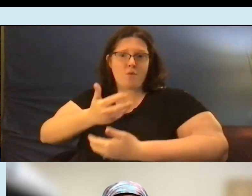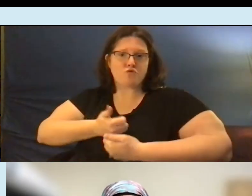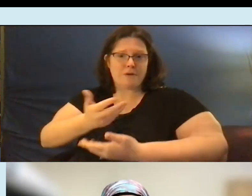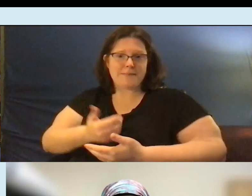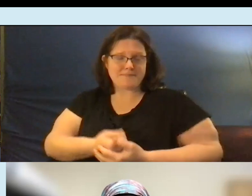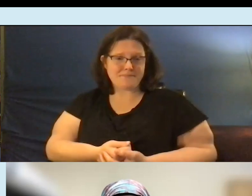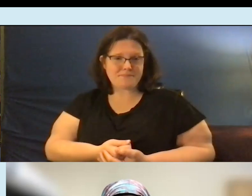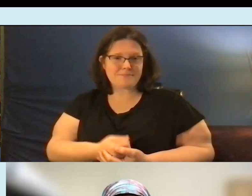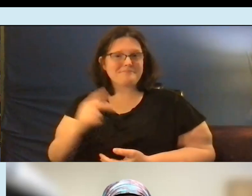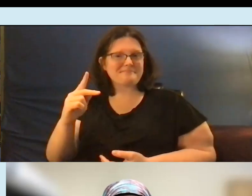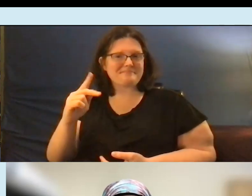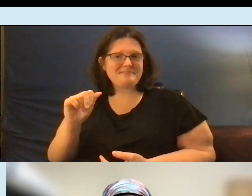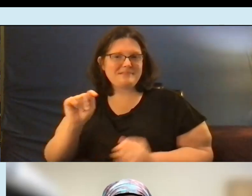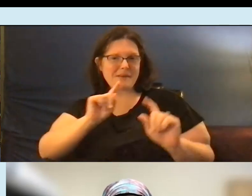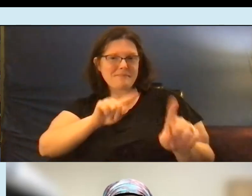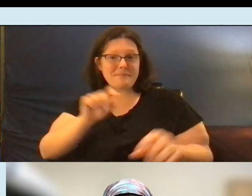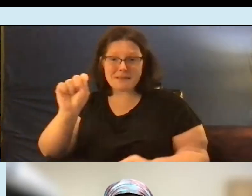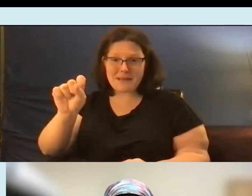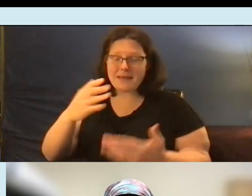Yeah thank you for that question. I,